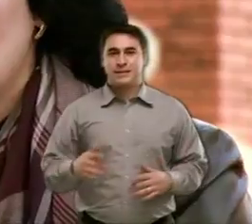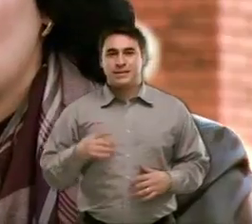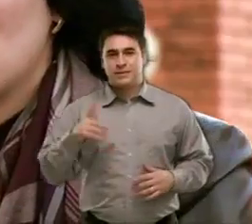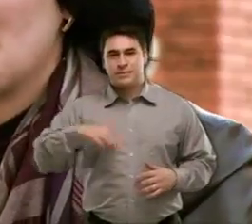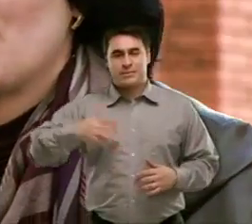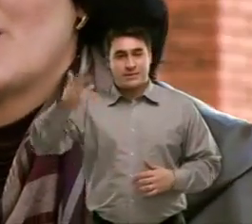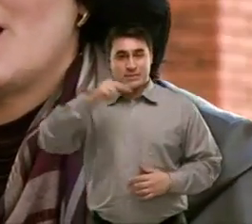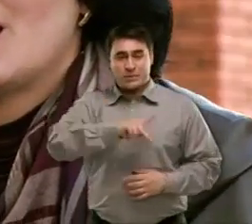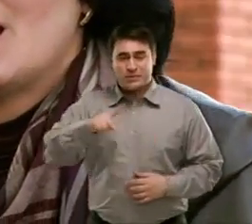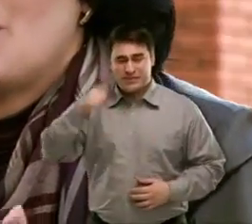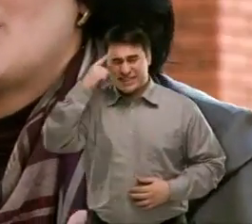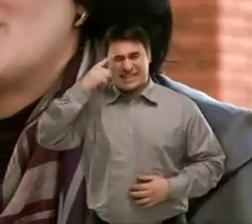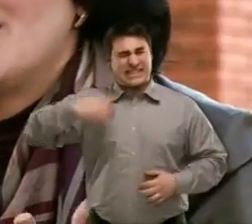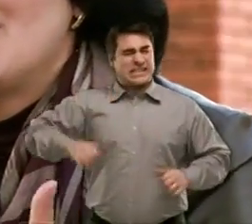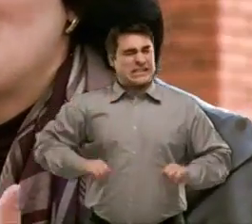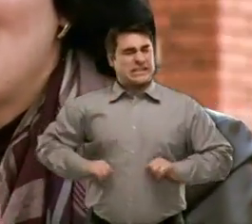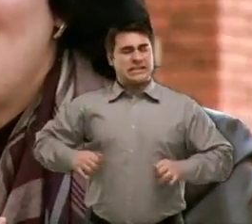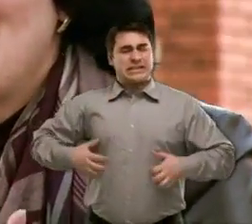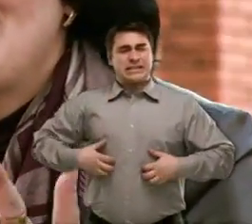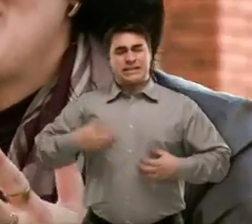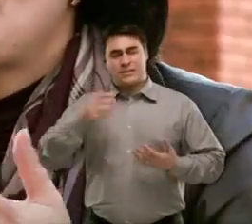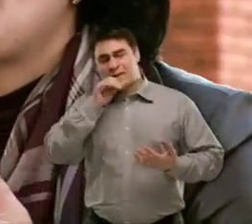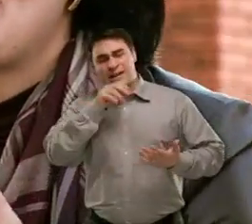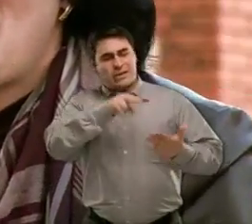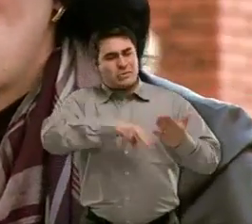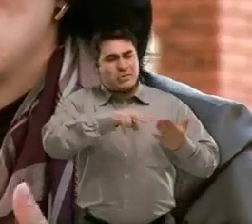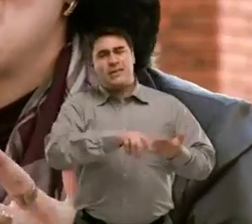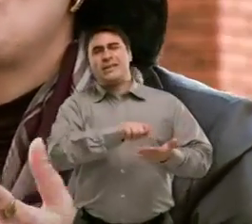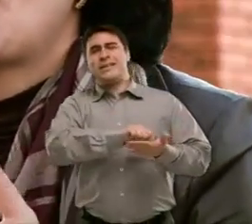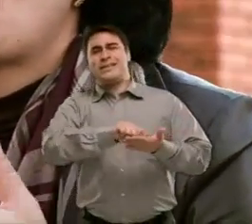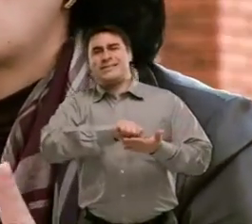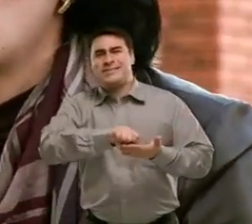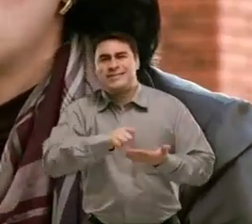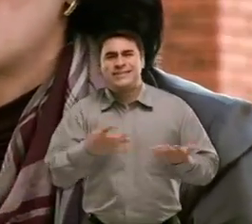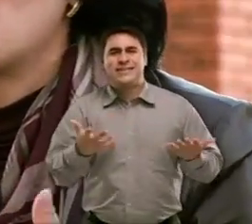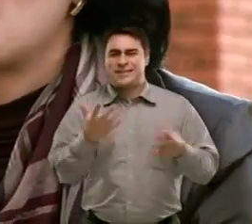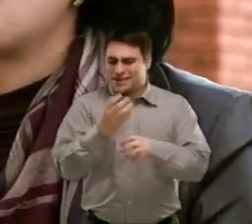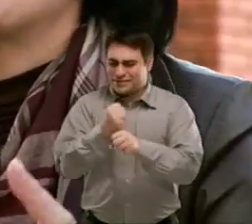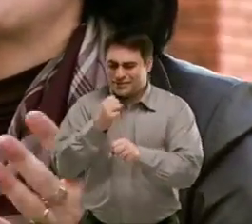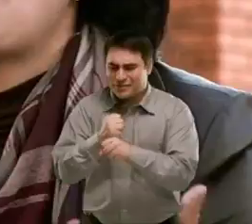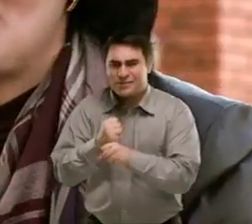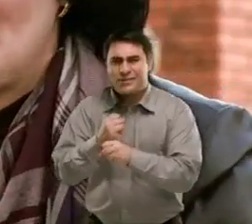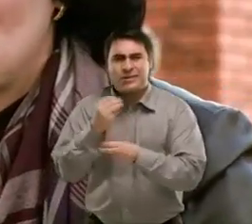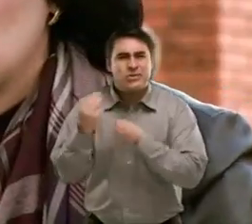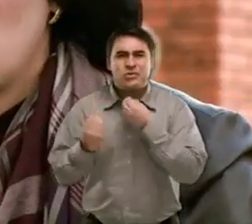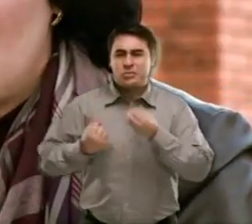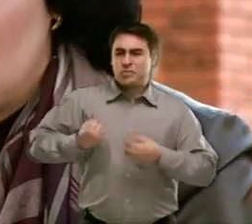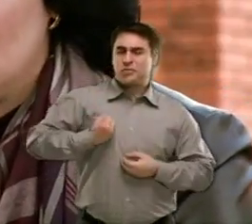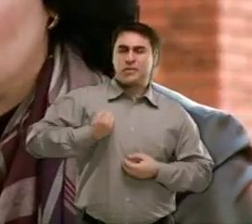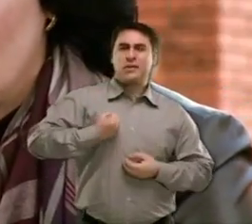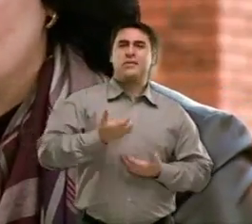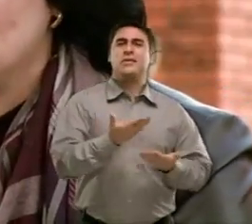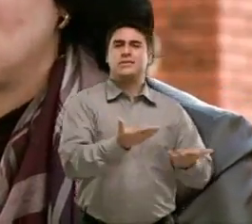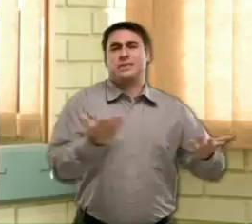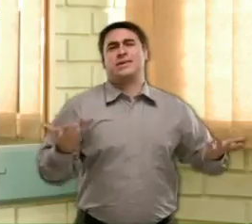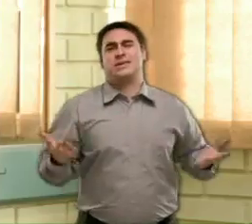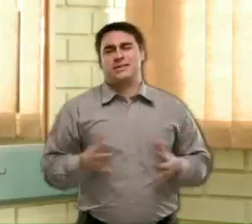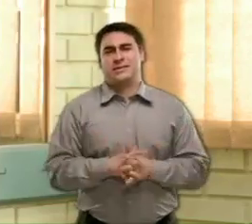"But he does not read, he does not writes, he can't do math; how am I going to grade this student?" They cannot compare these students to the others.